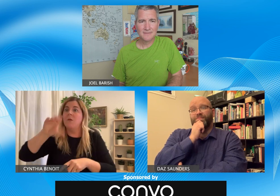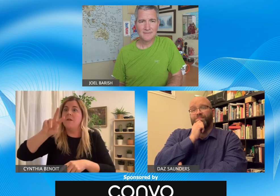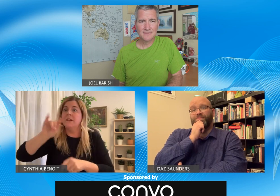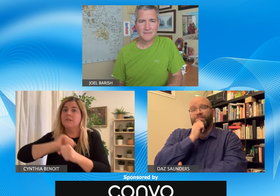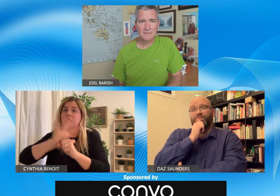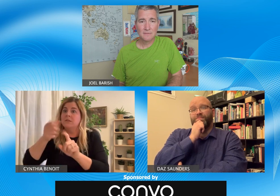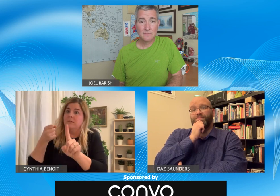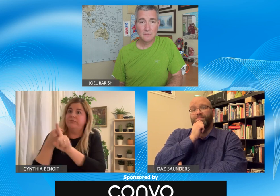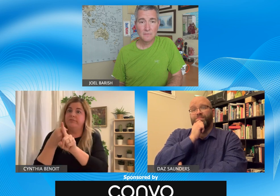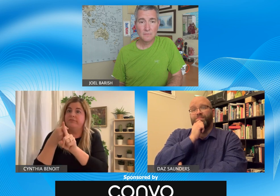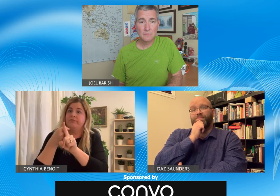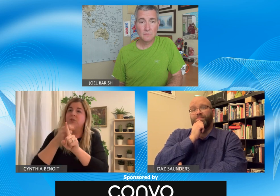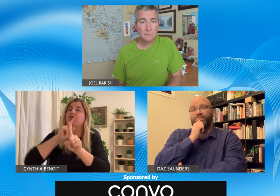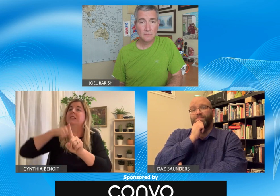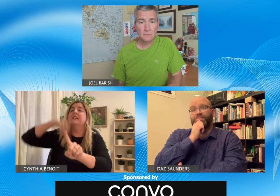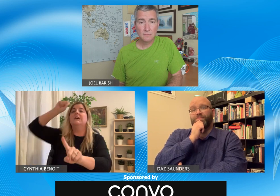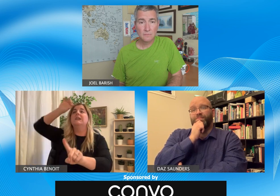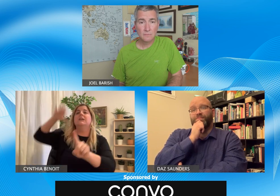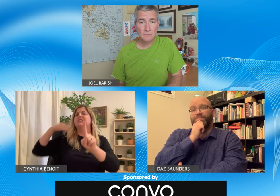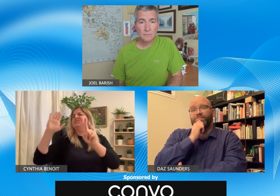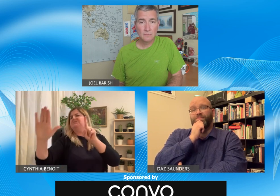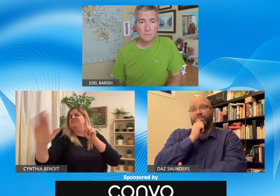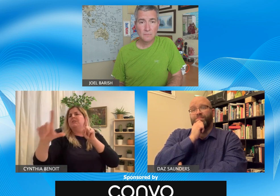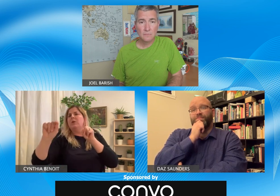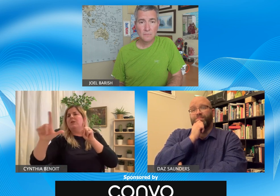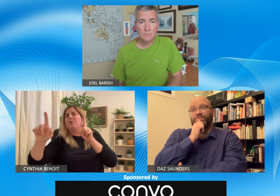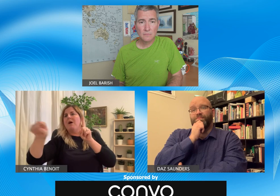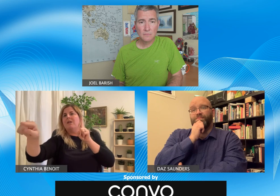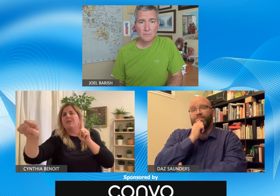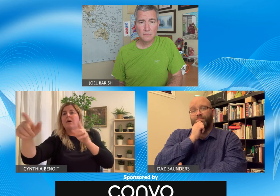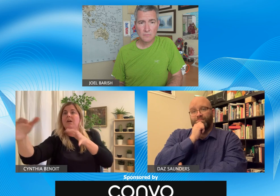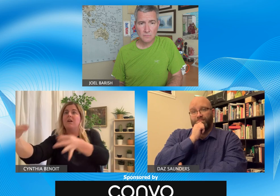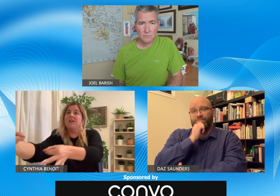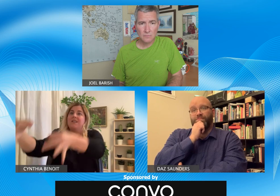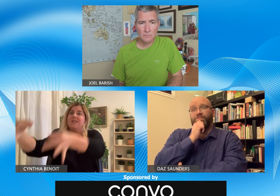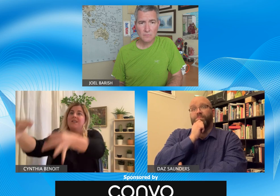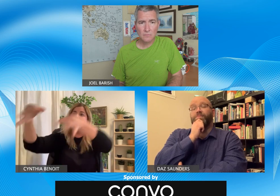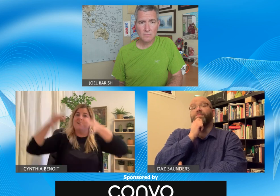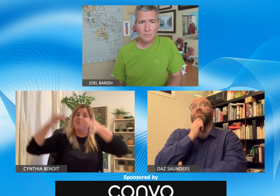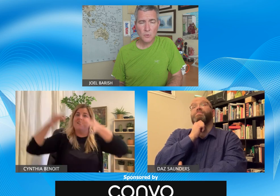I already had envisioned all of these ideas mentioned, but happening much later on, in 2021 or so.